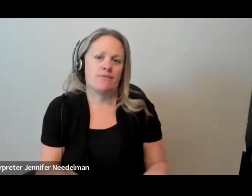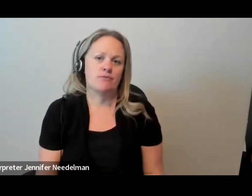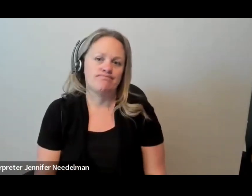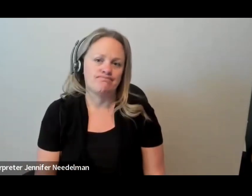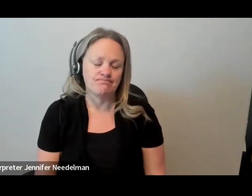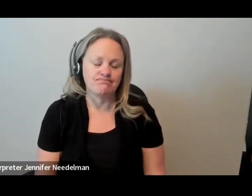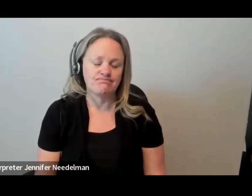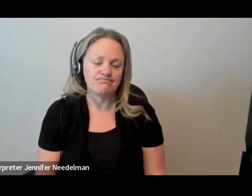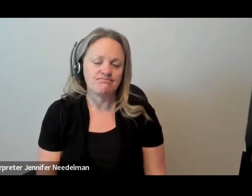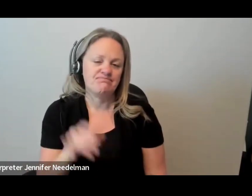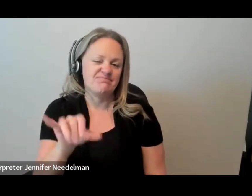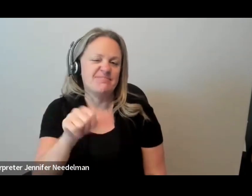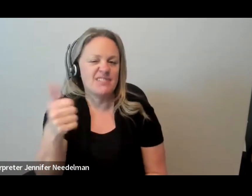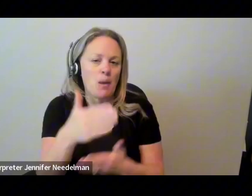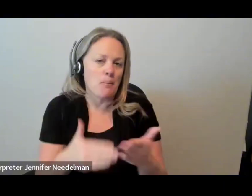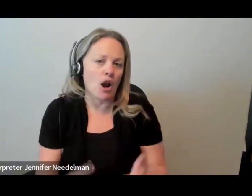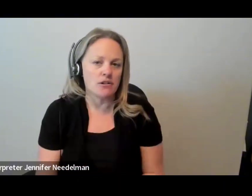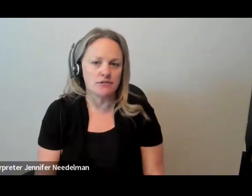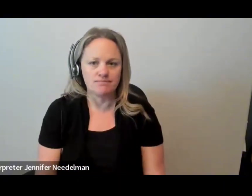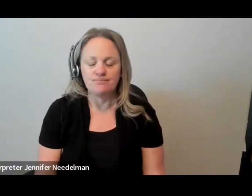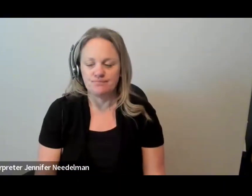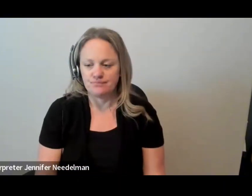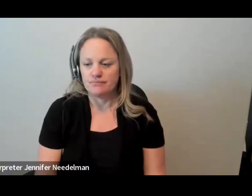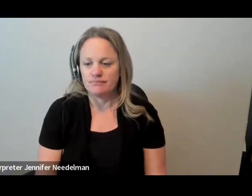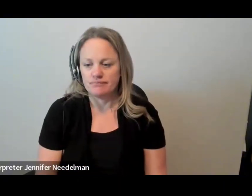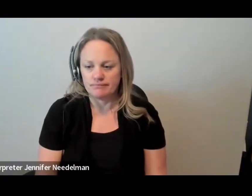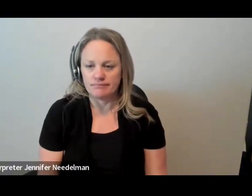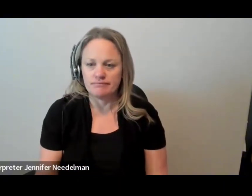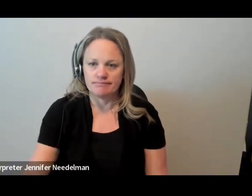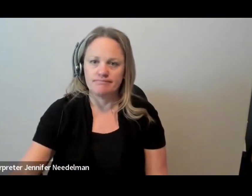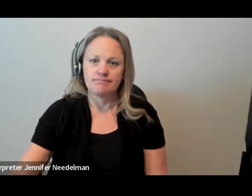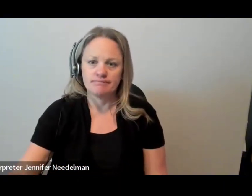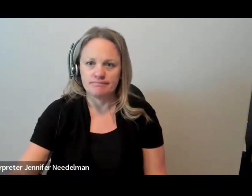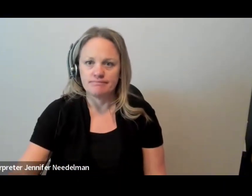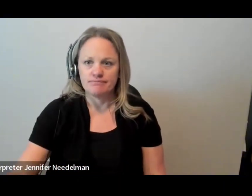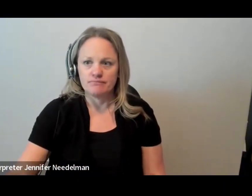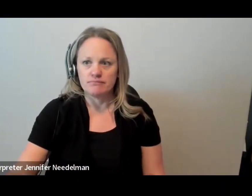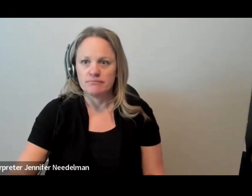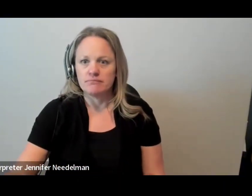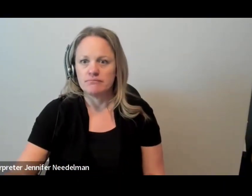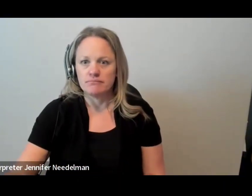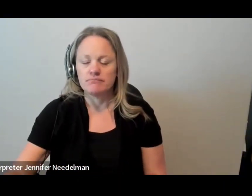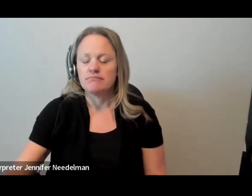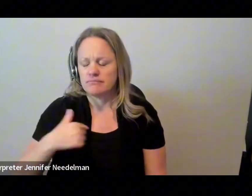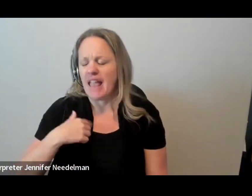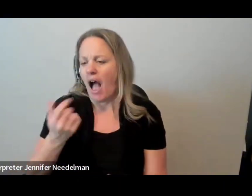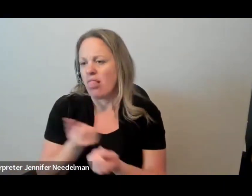So that's another piece to this too. I I love that. And the cost of things